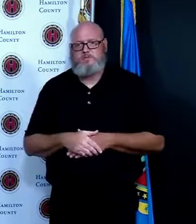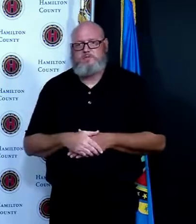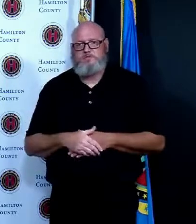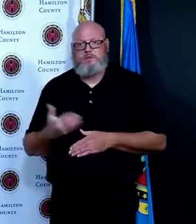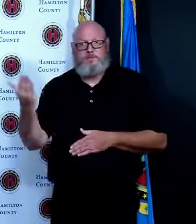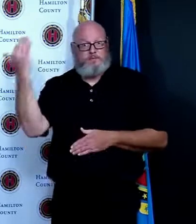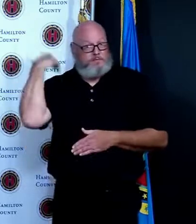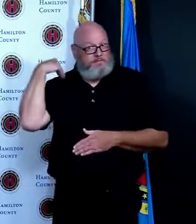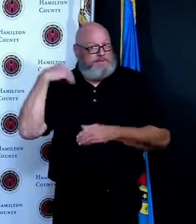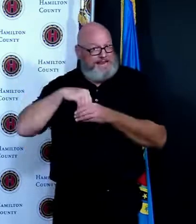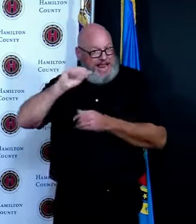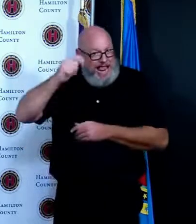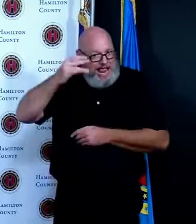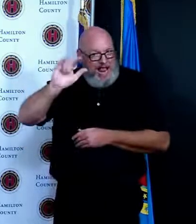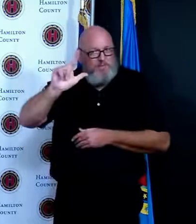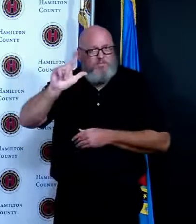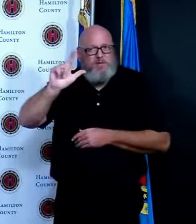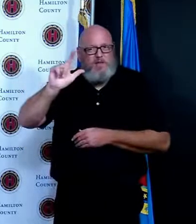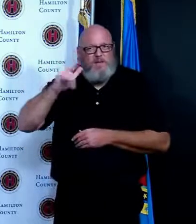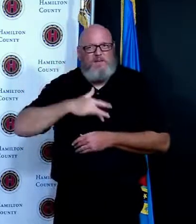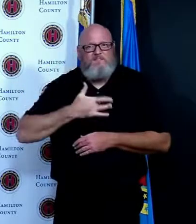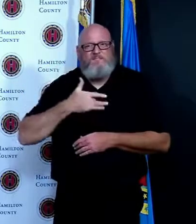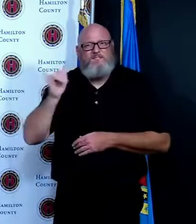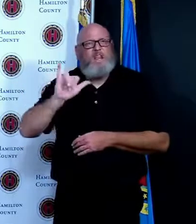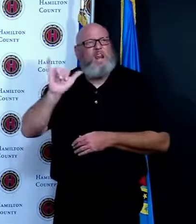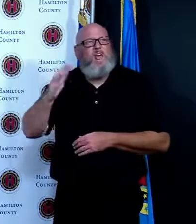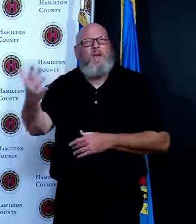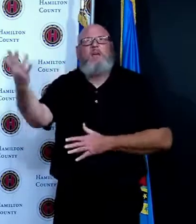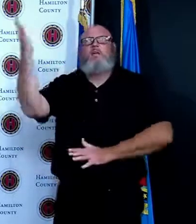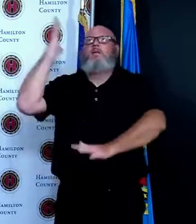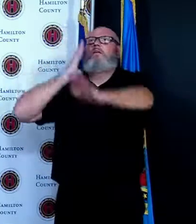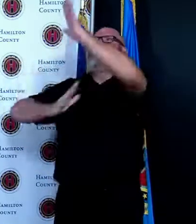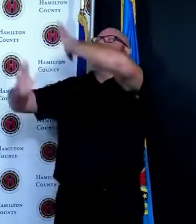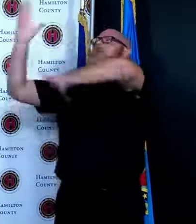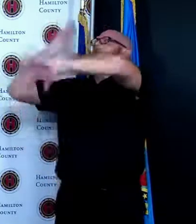and just as a reminder of of the guidance we received on those dollars